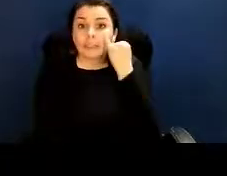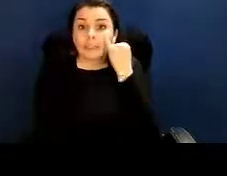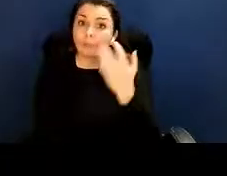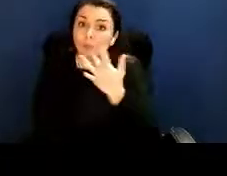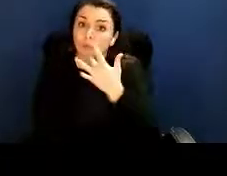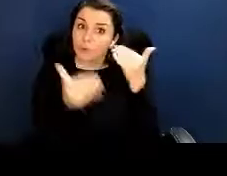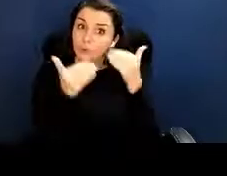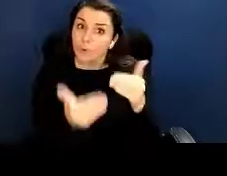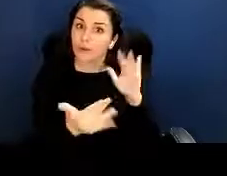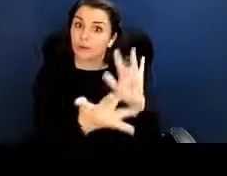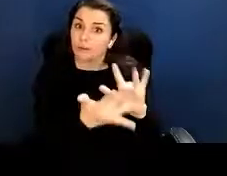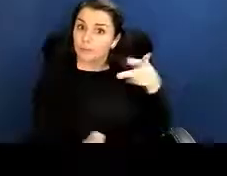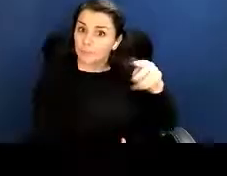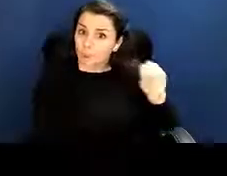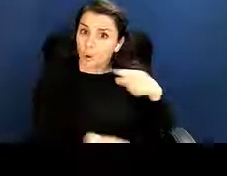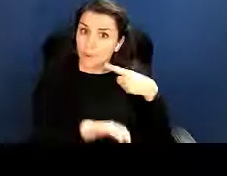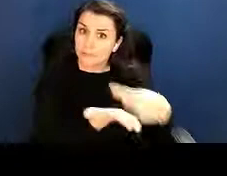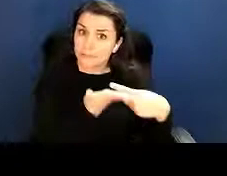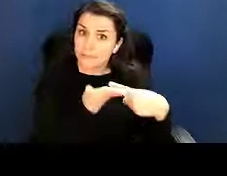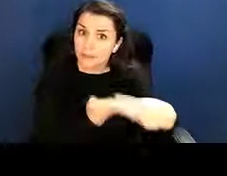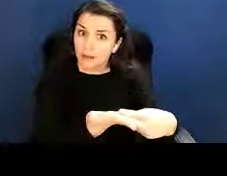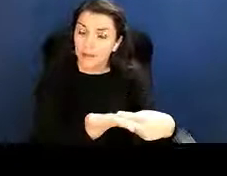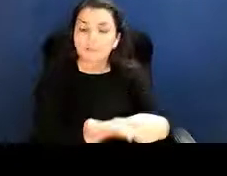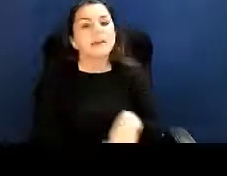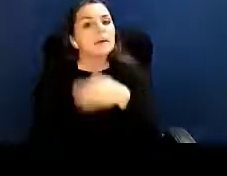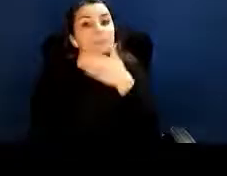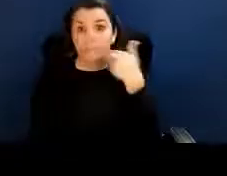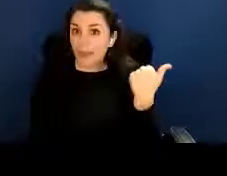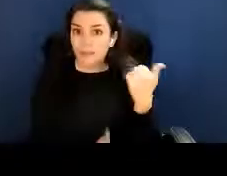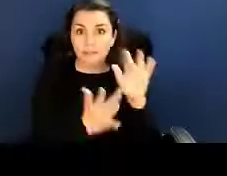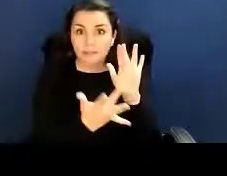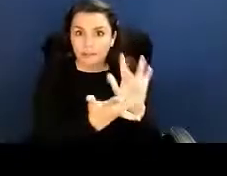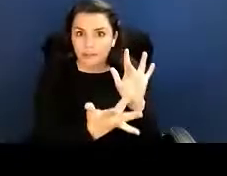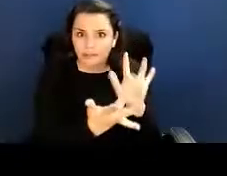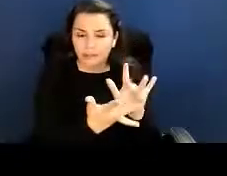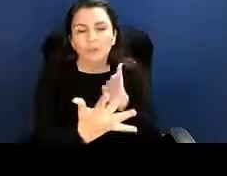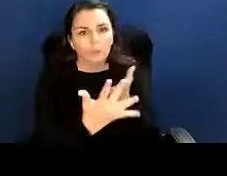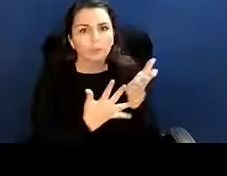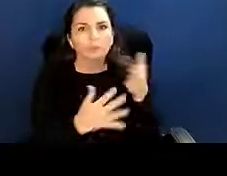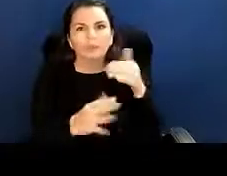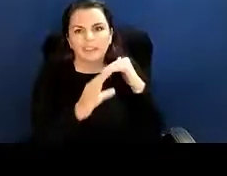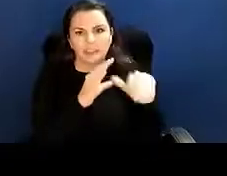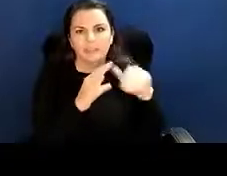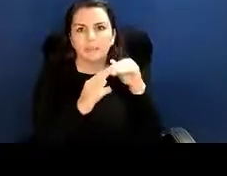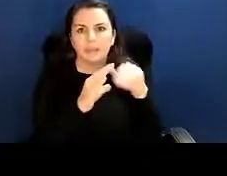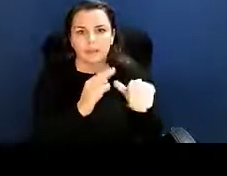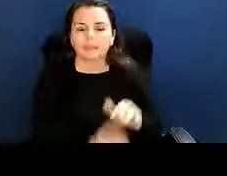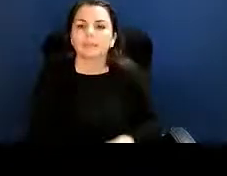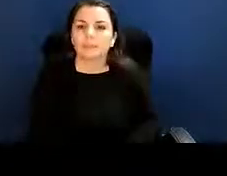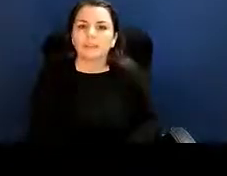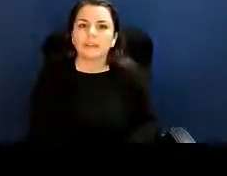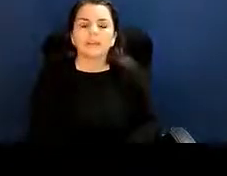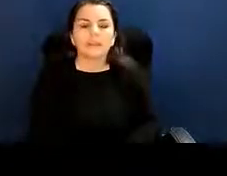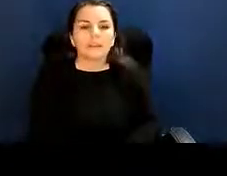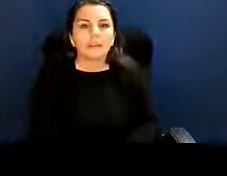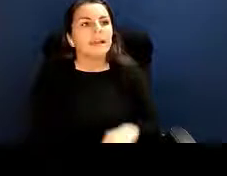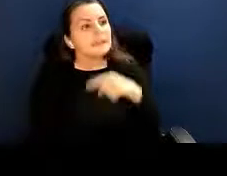in my experience, the best way to do it is to contact them by e-mail. Send them your aims, tell them you're considering